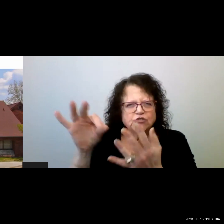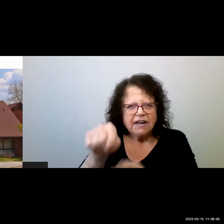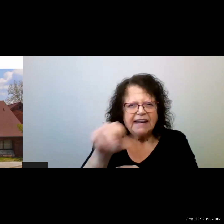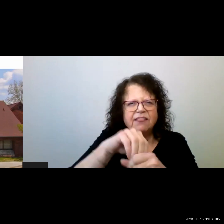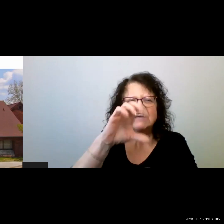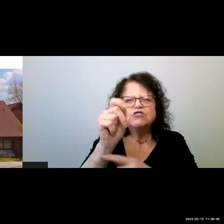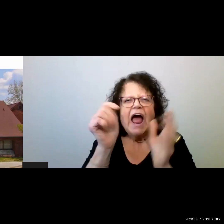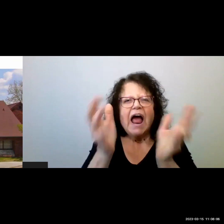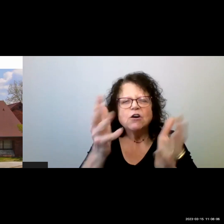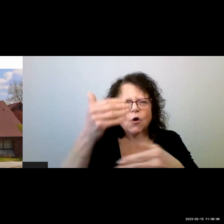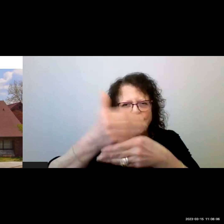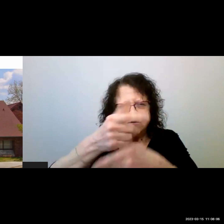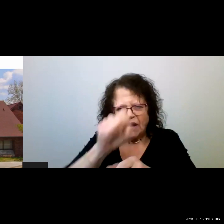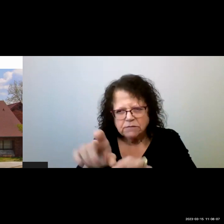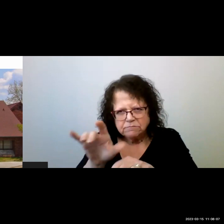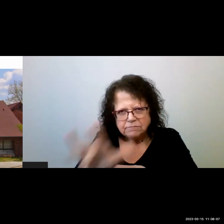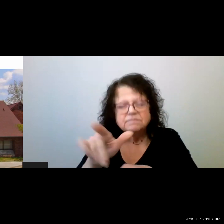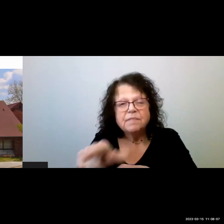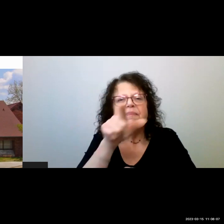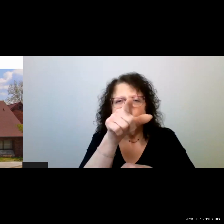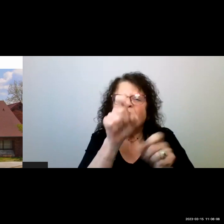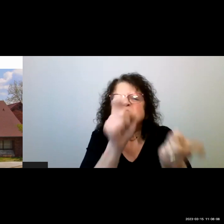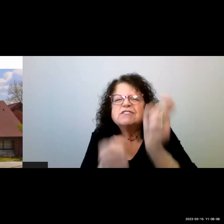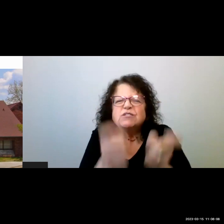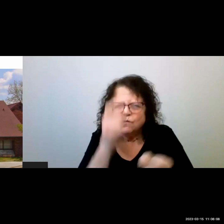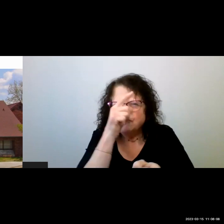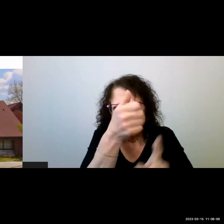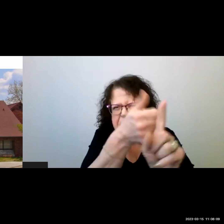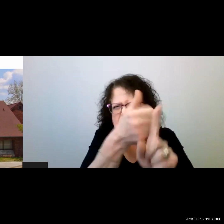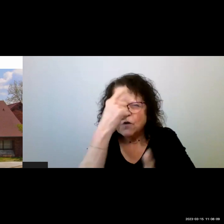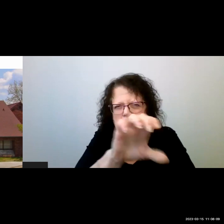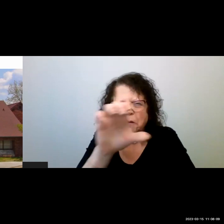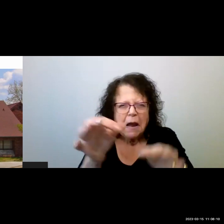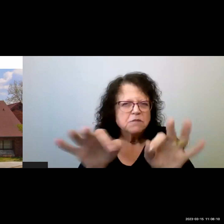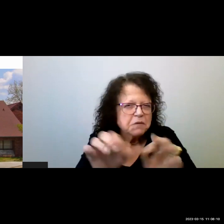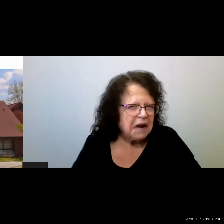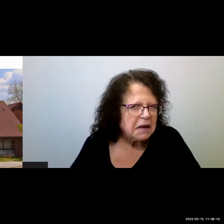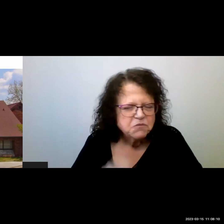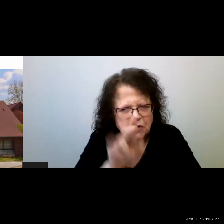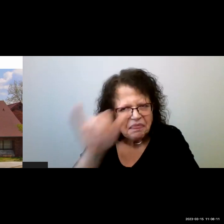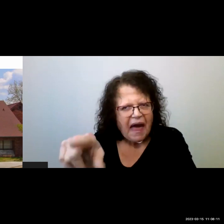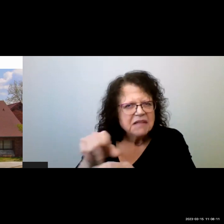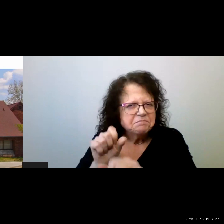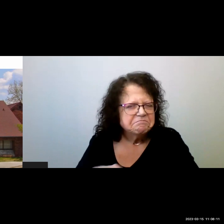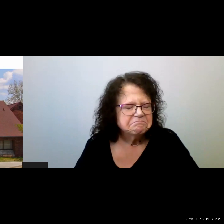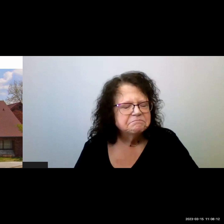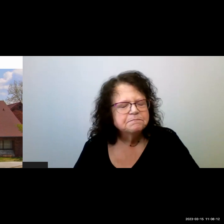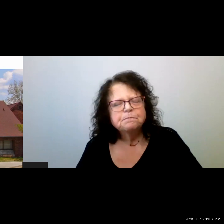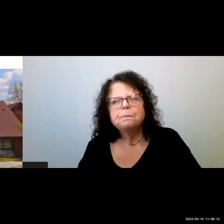you a little bit more modification for you if you choose to use that. I'd also like to